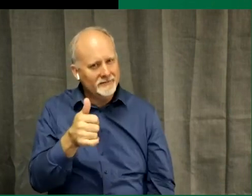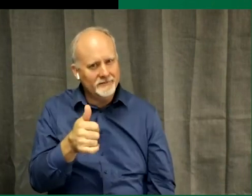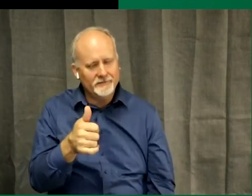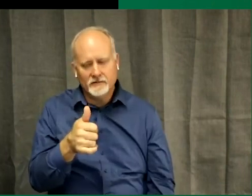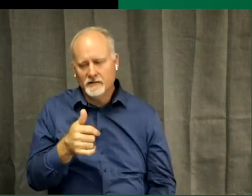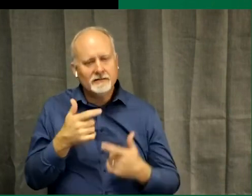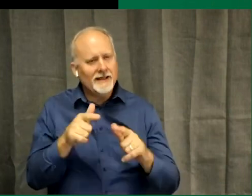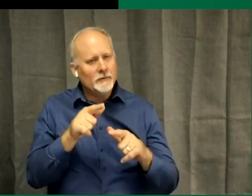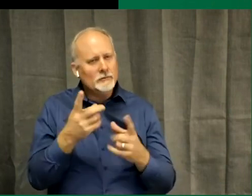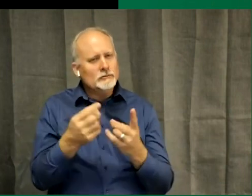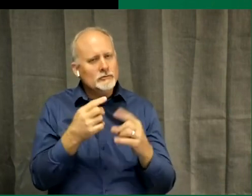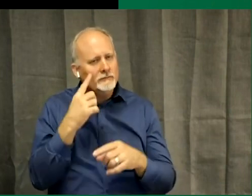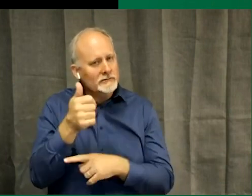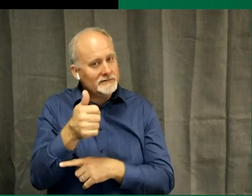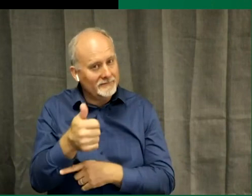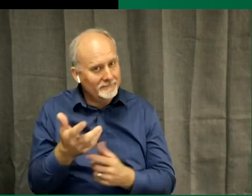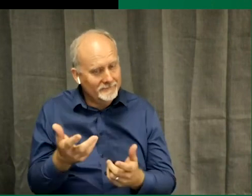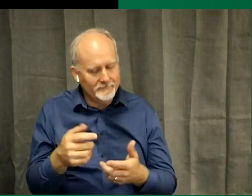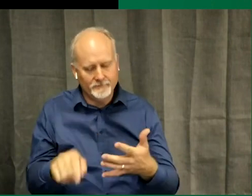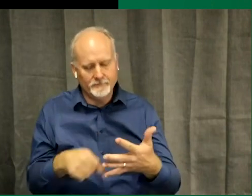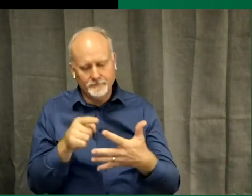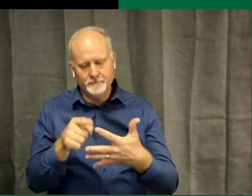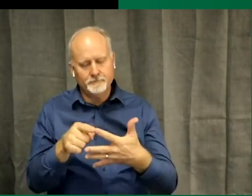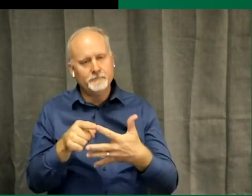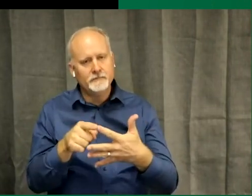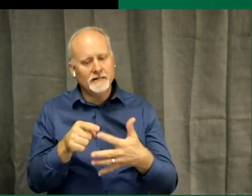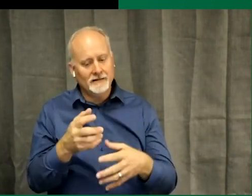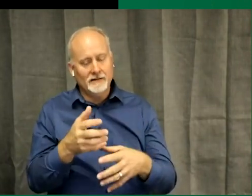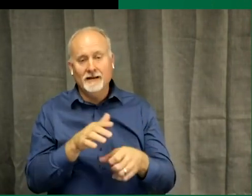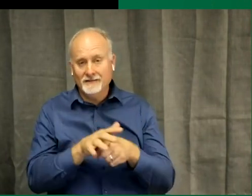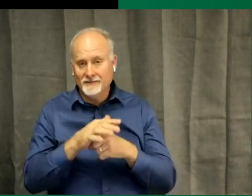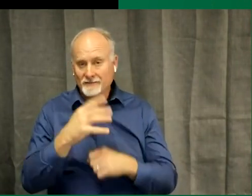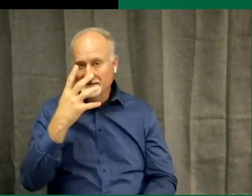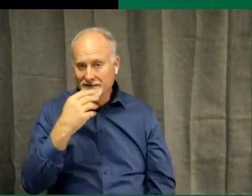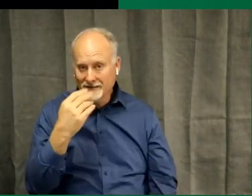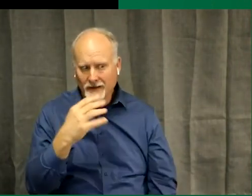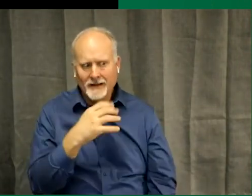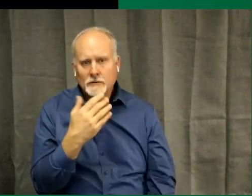in things for you the second component is getting enough sleep as well as getting good sleep so this